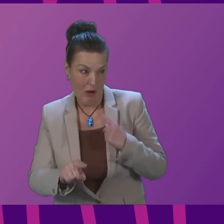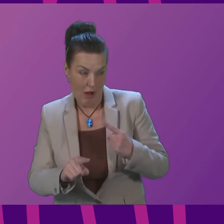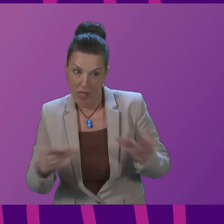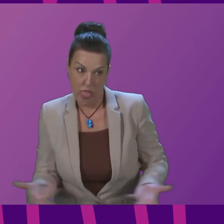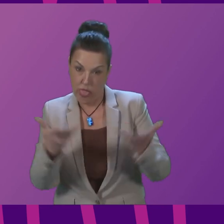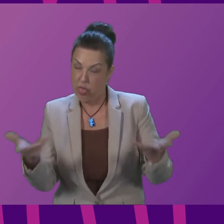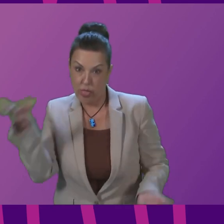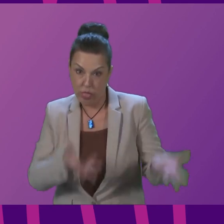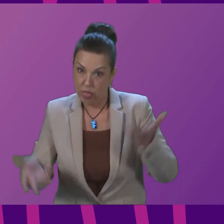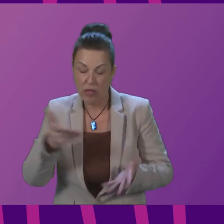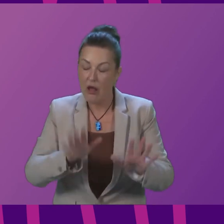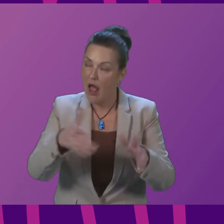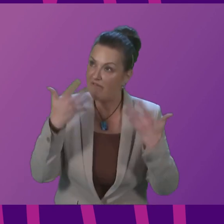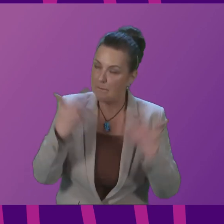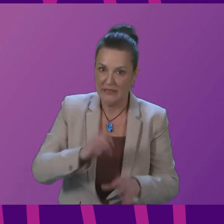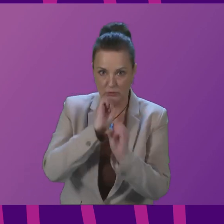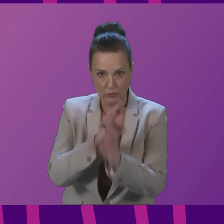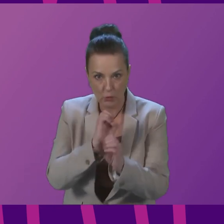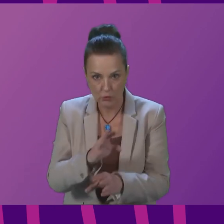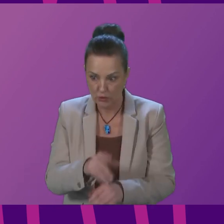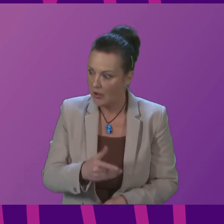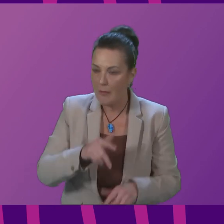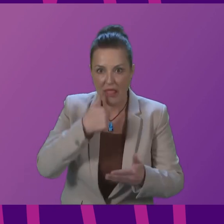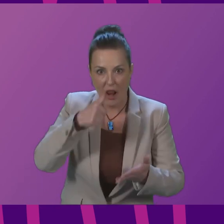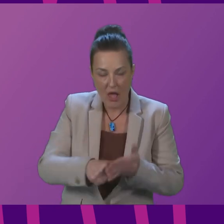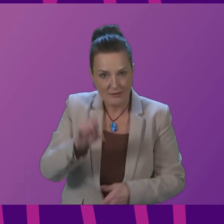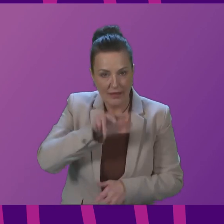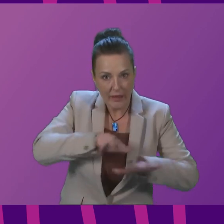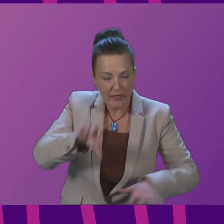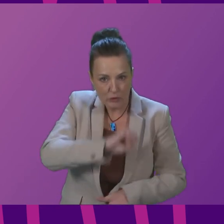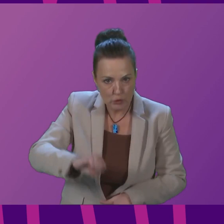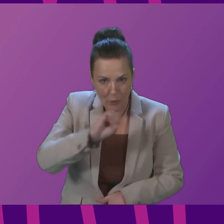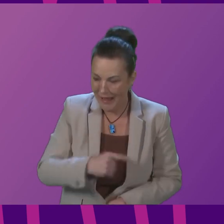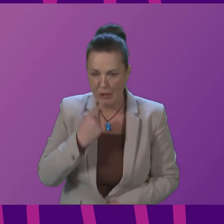letter that went to CMAL, narrating the decision that ministers took.